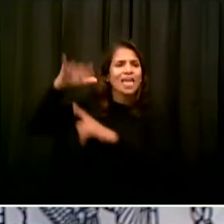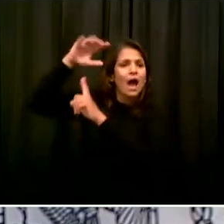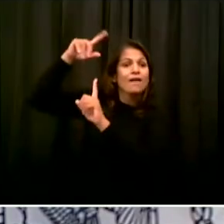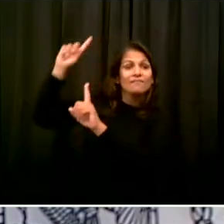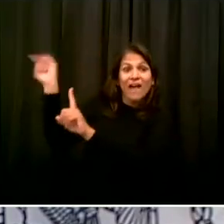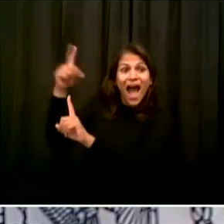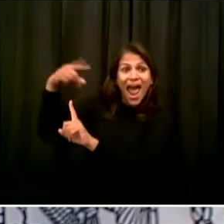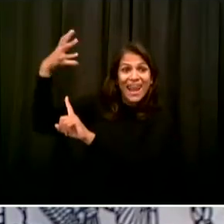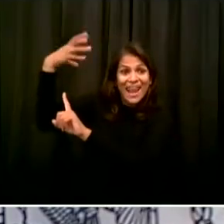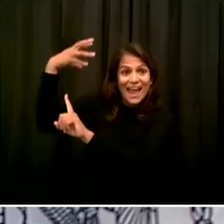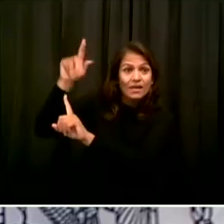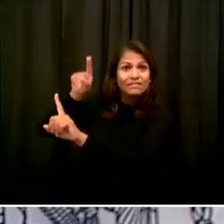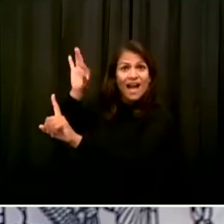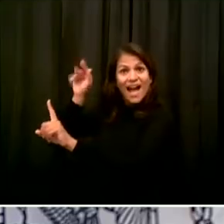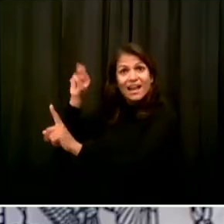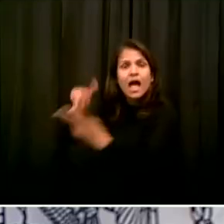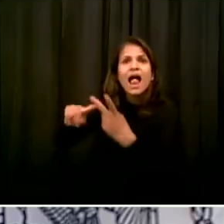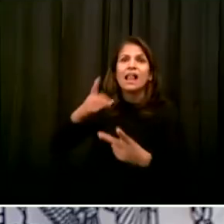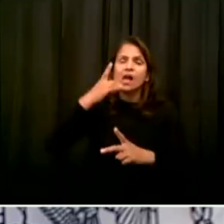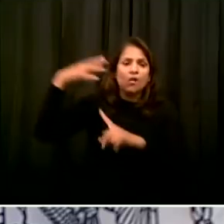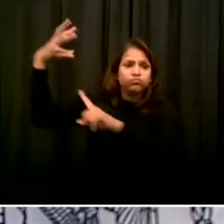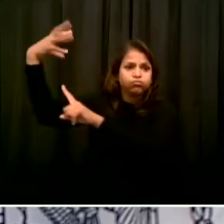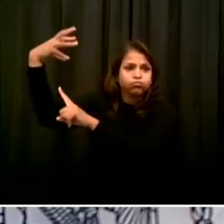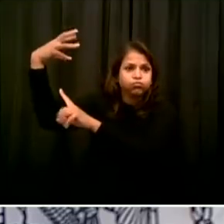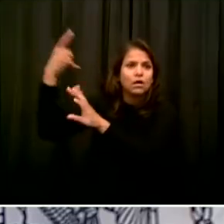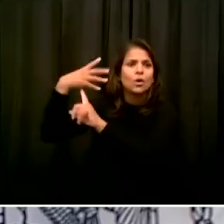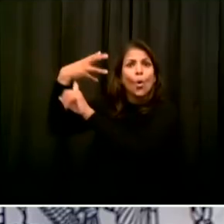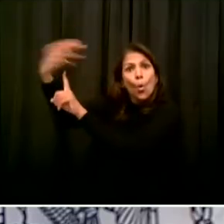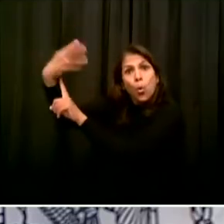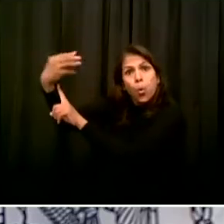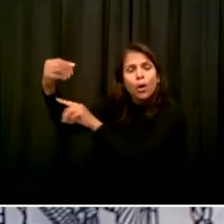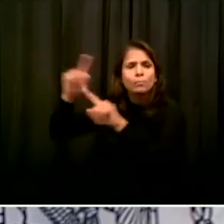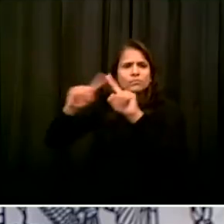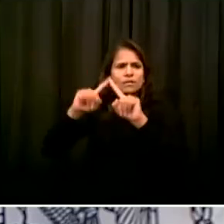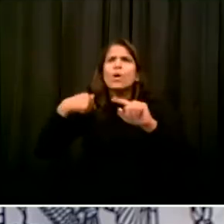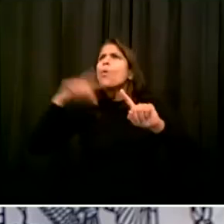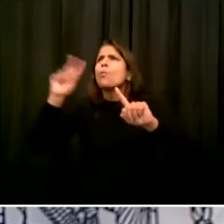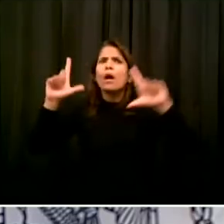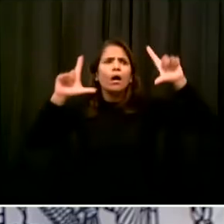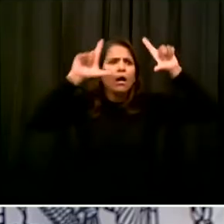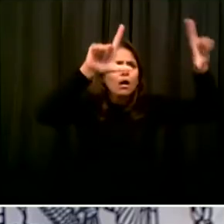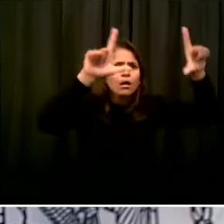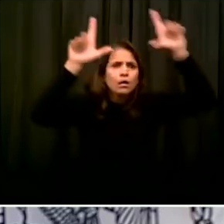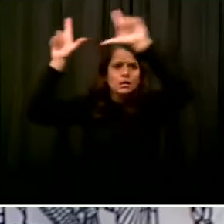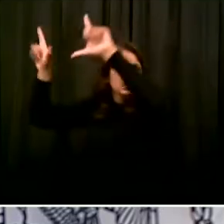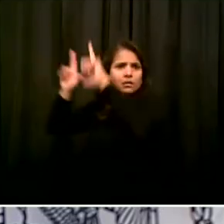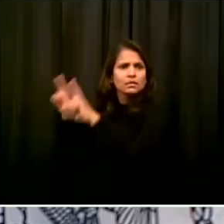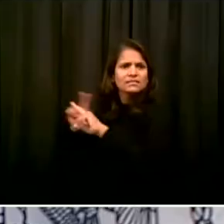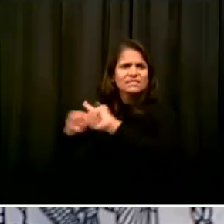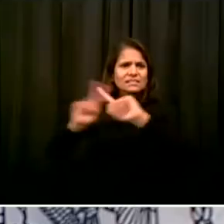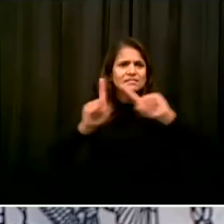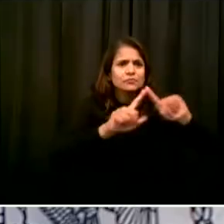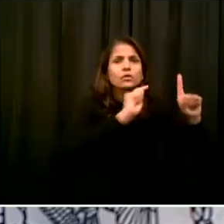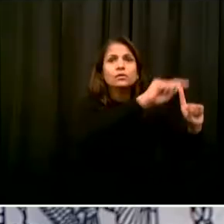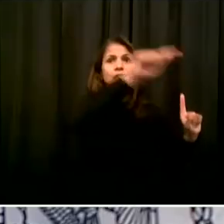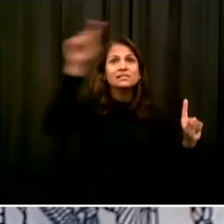SUMMER WI THEAXHU ST